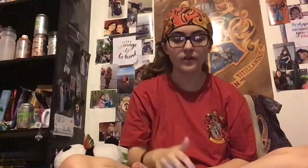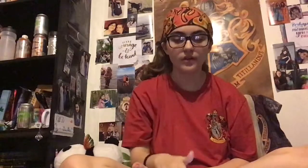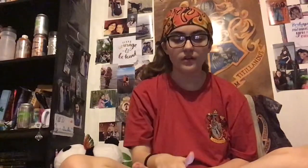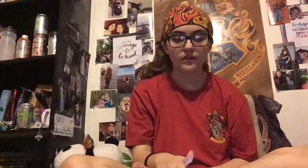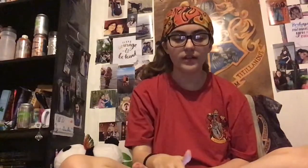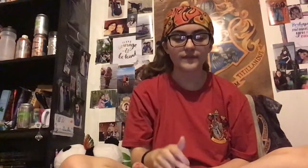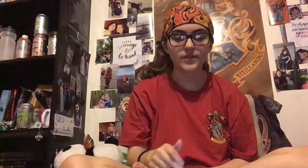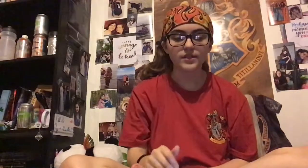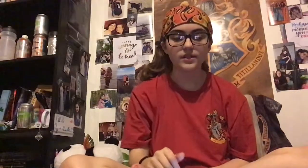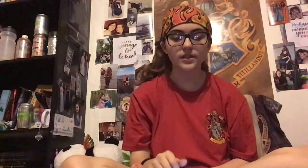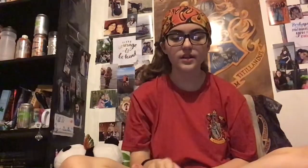Next verse